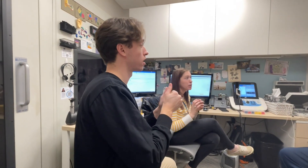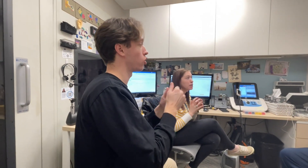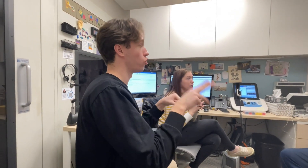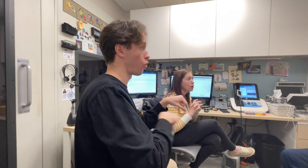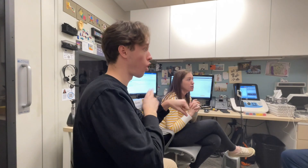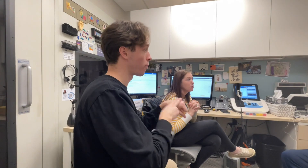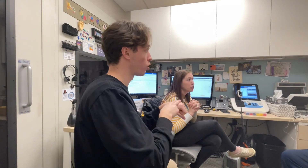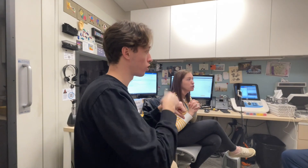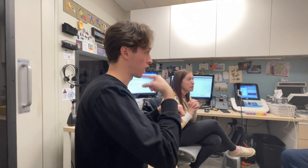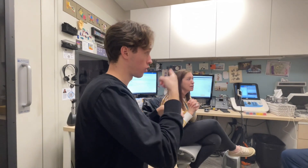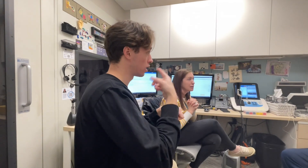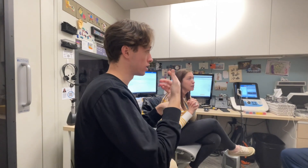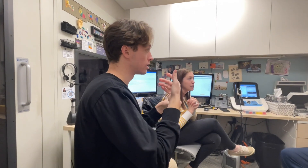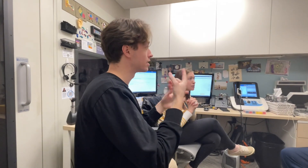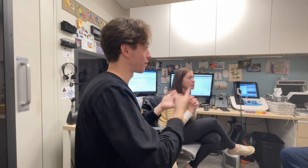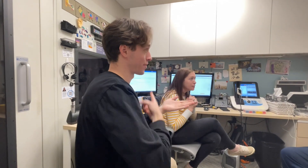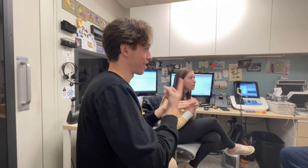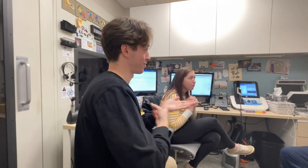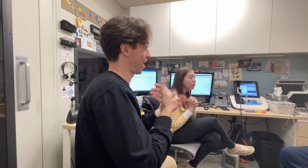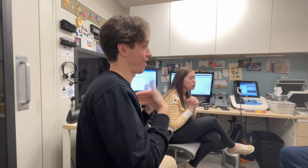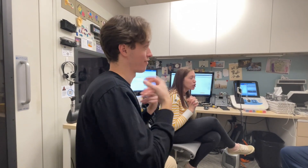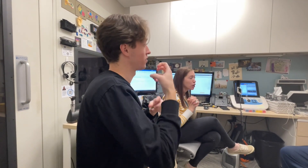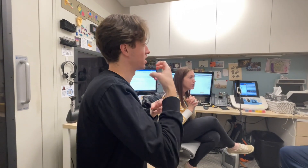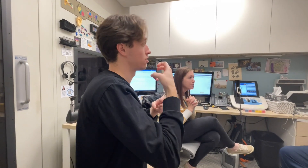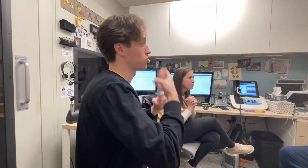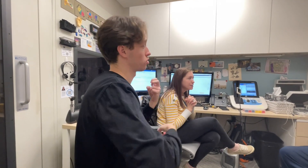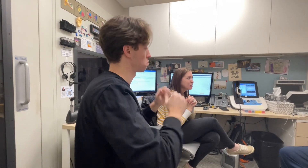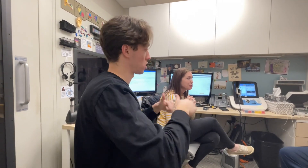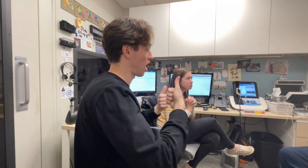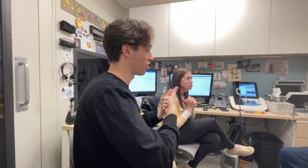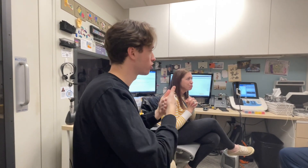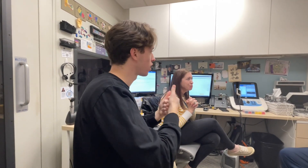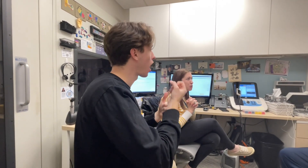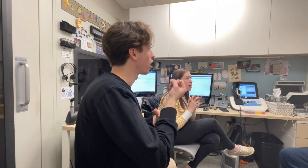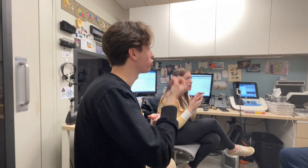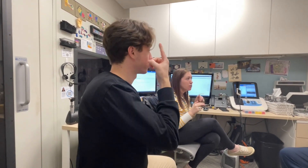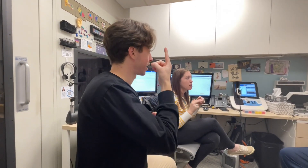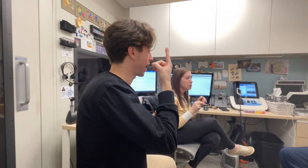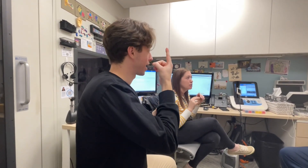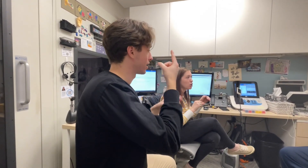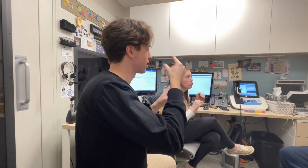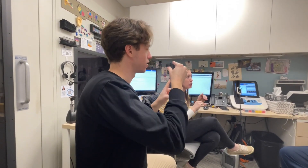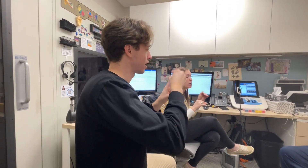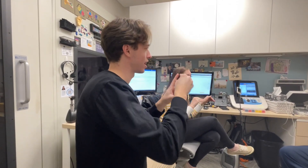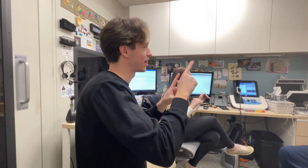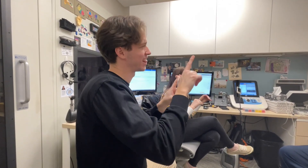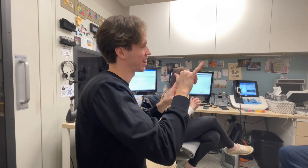really hard time understanding lyrics for sure you add a hearing loss and a cair implant on top